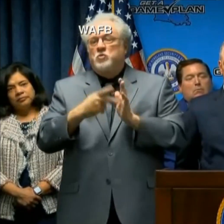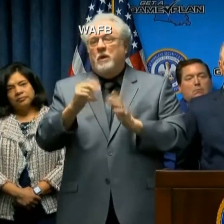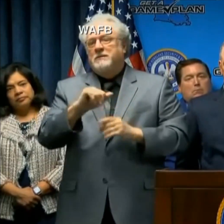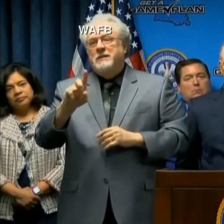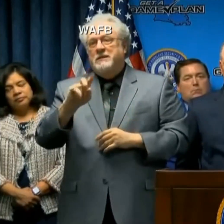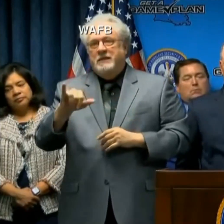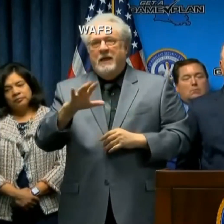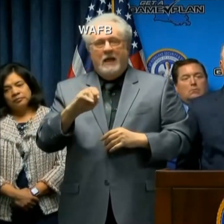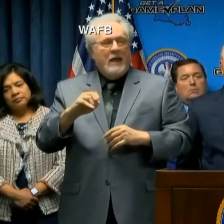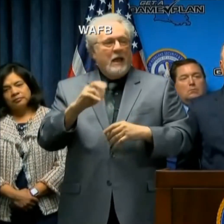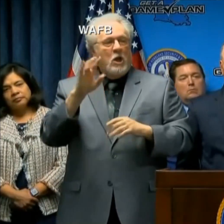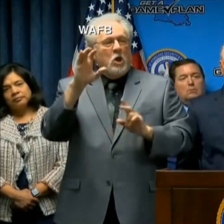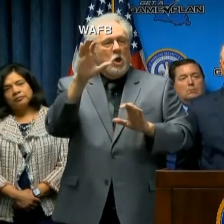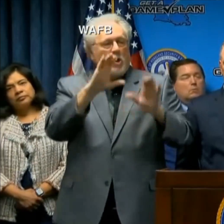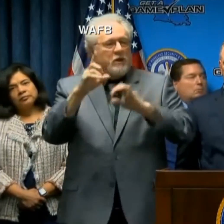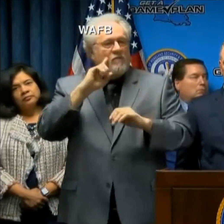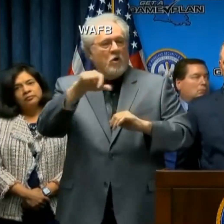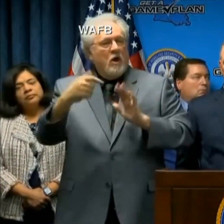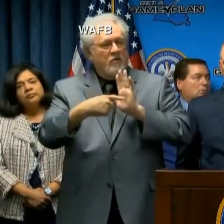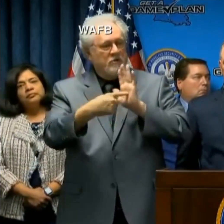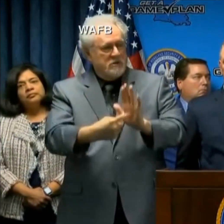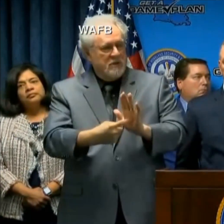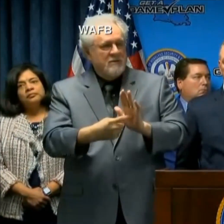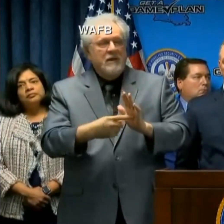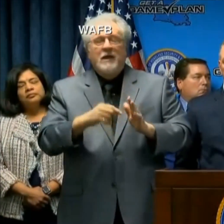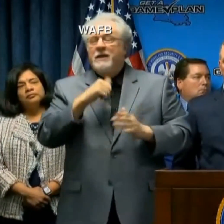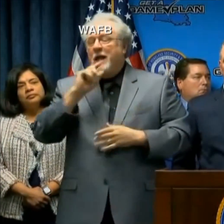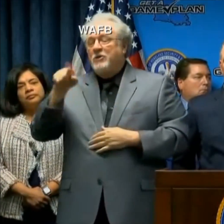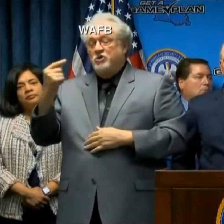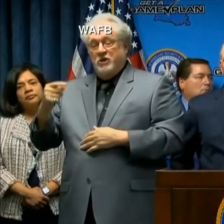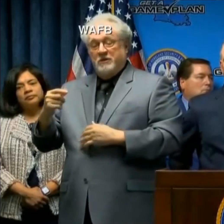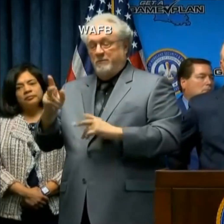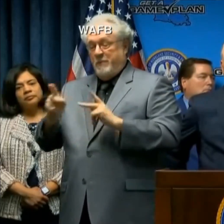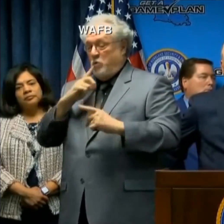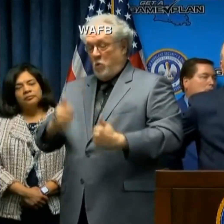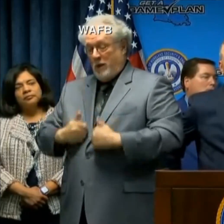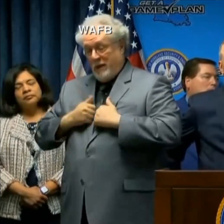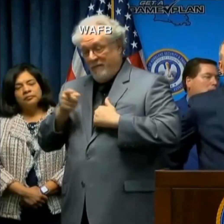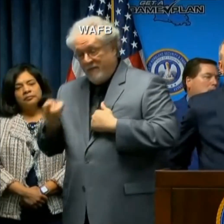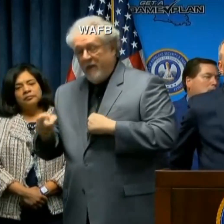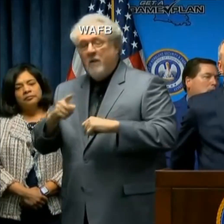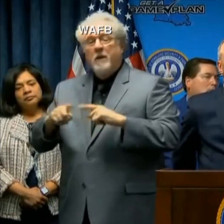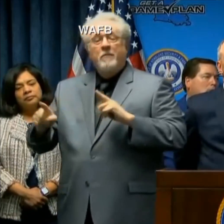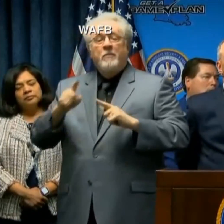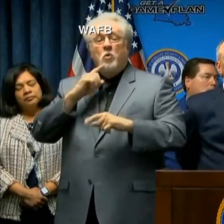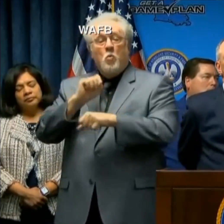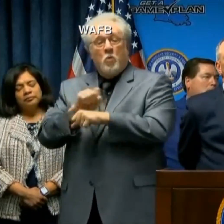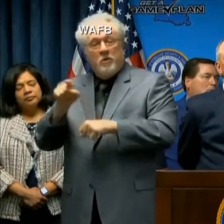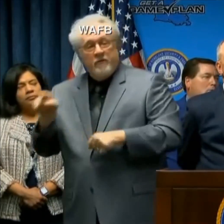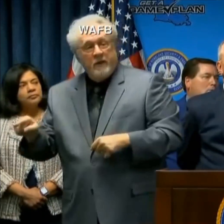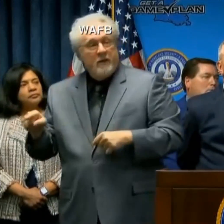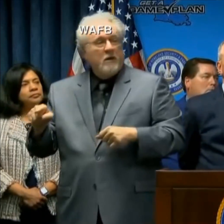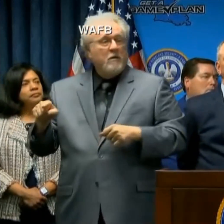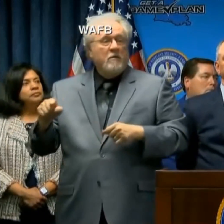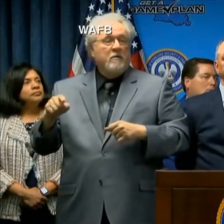looking for other symptoms and that doesn't just go for the residents but also for people who might have come in contact and worked with them workers at